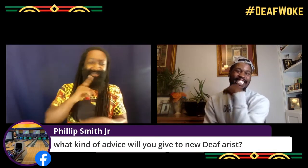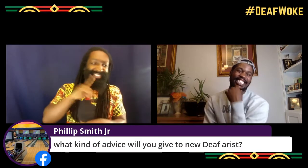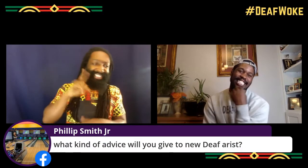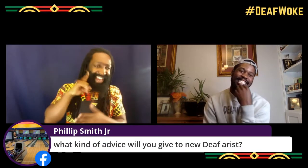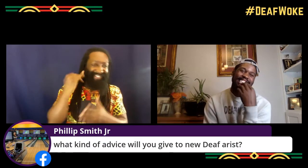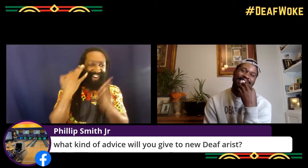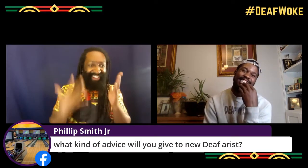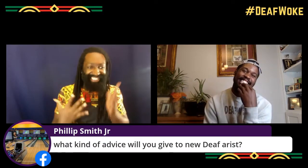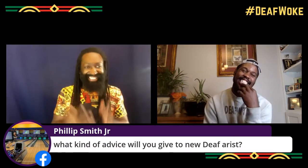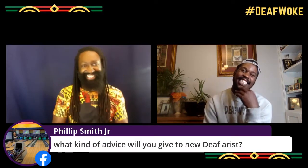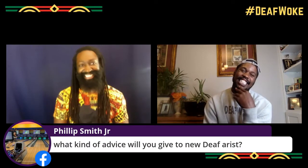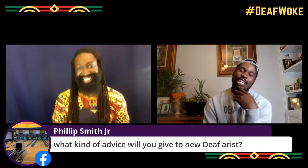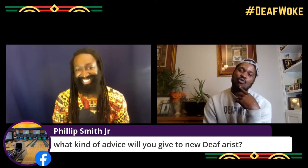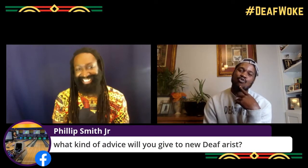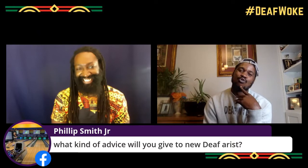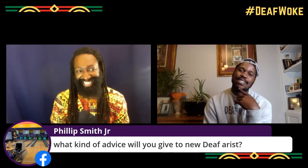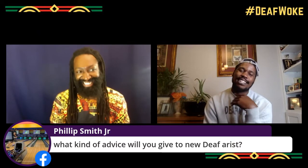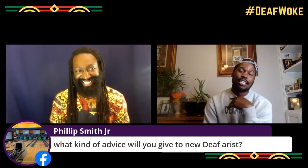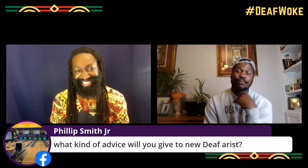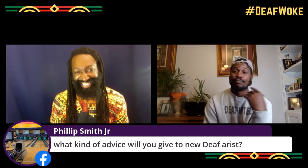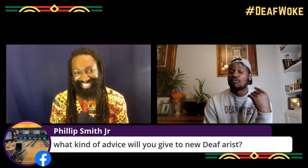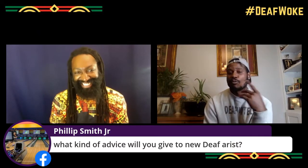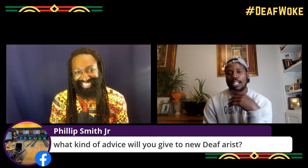What kind of advice would you give new deaf artists?